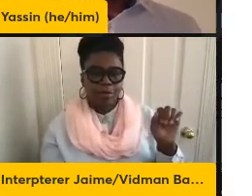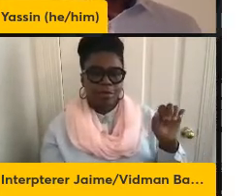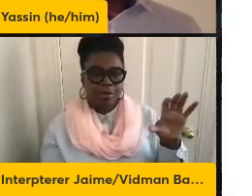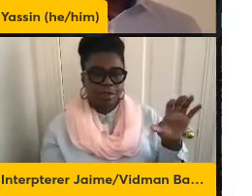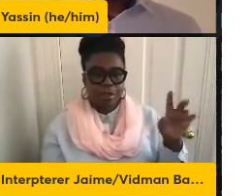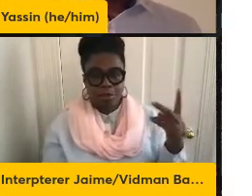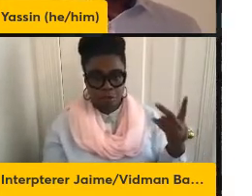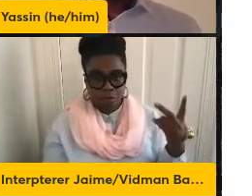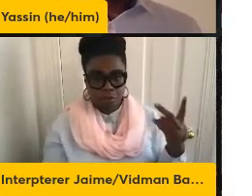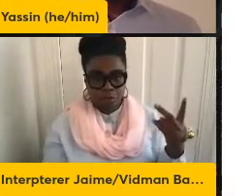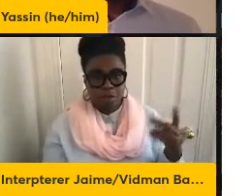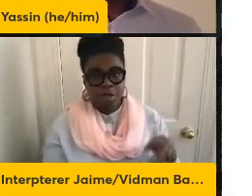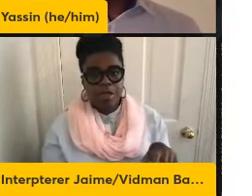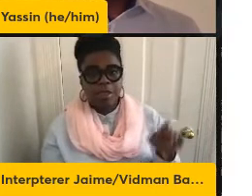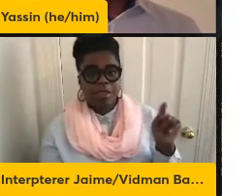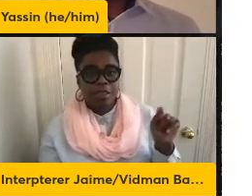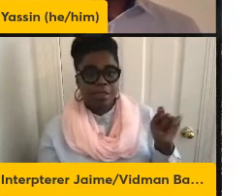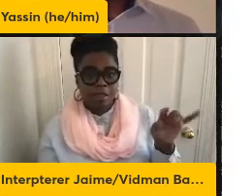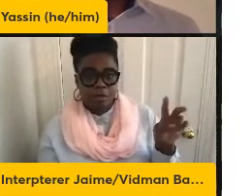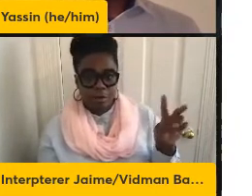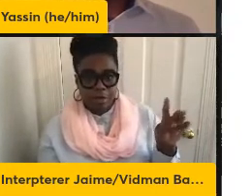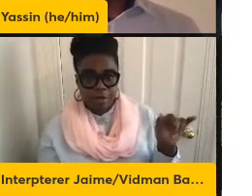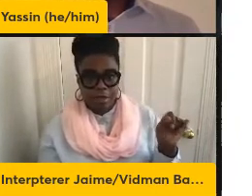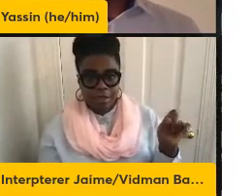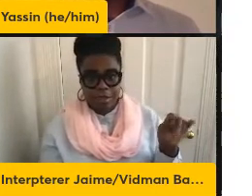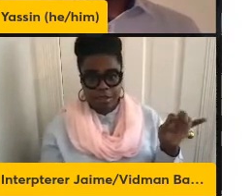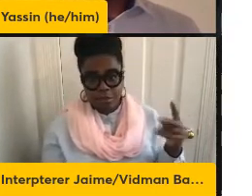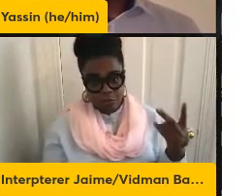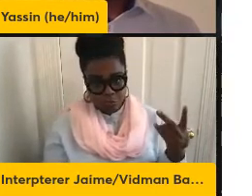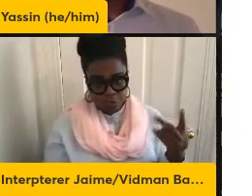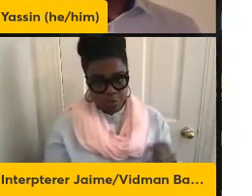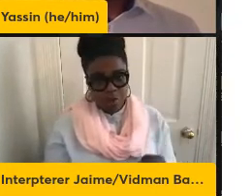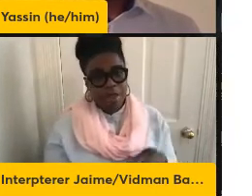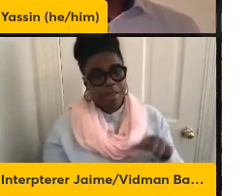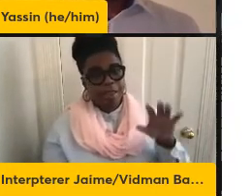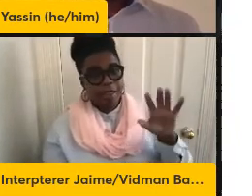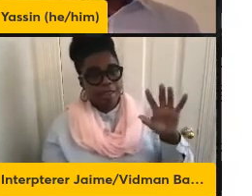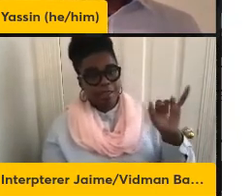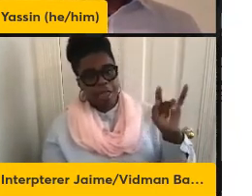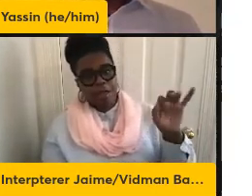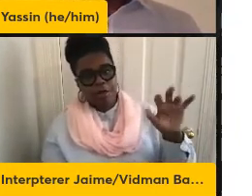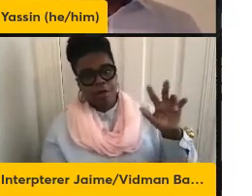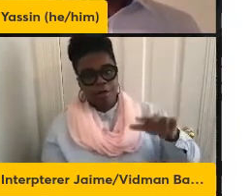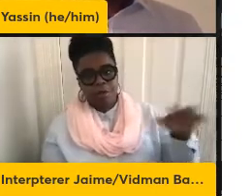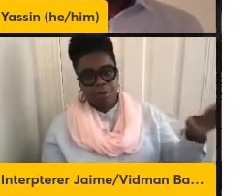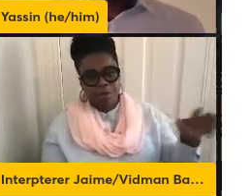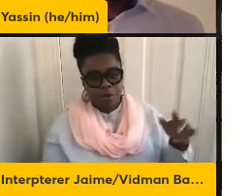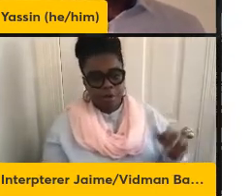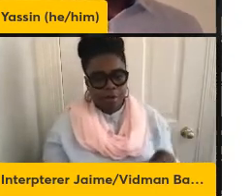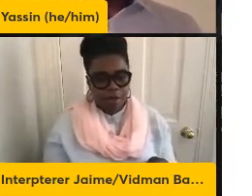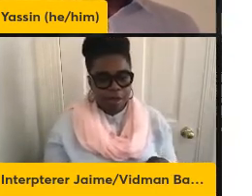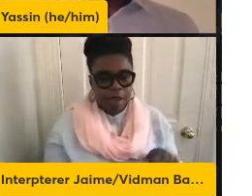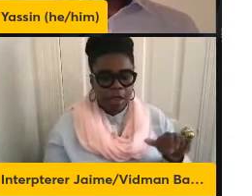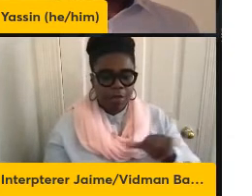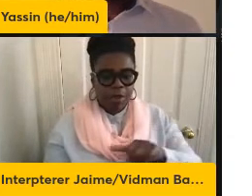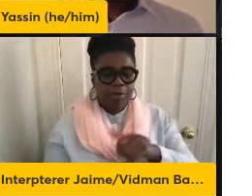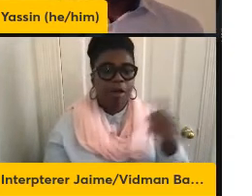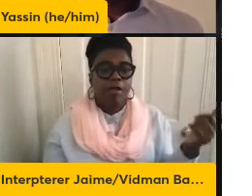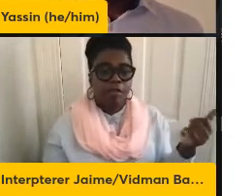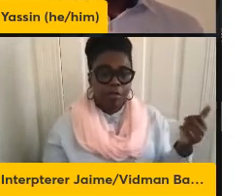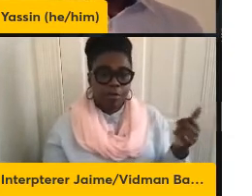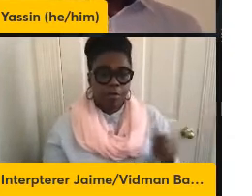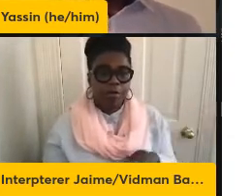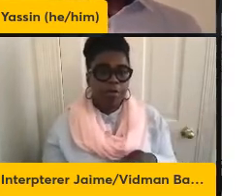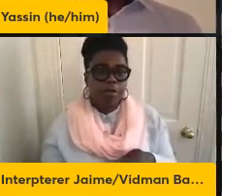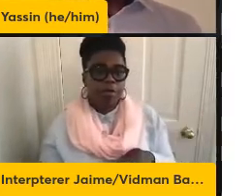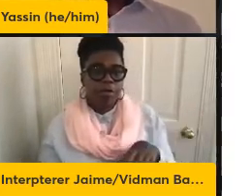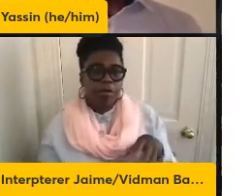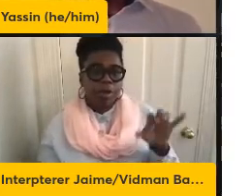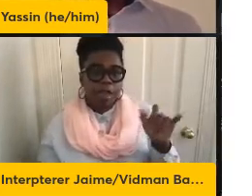talking about T one SD two, which is the subunit of IO 33 receptor. We also have other markers like killer G one, and also